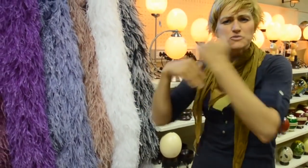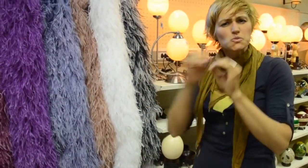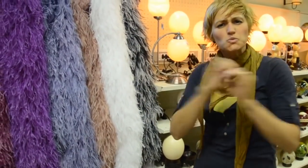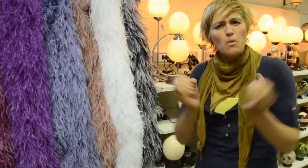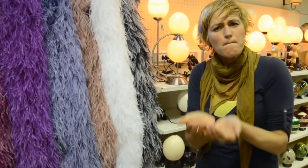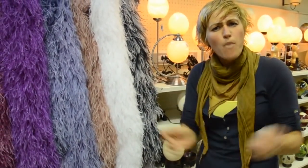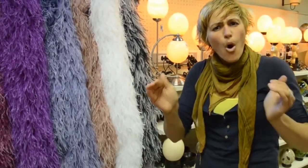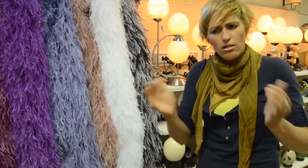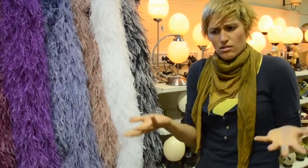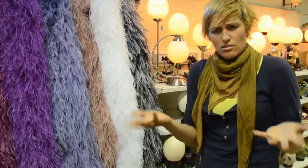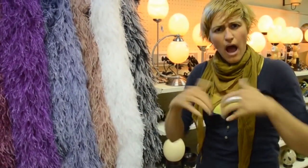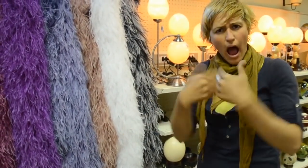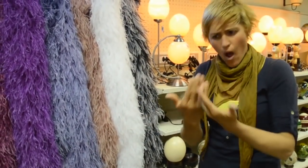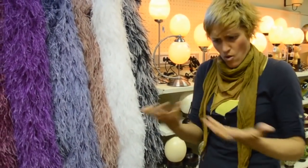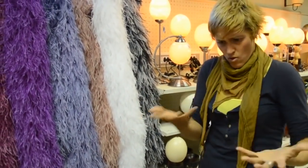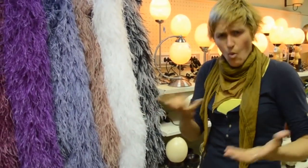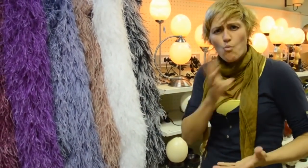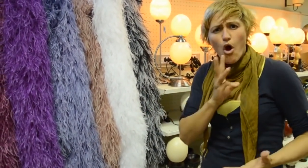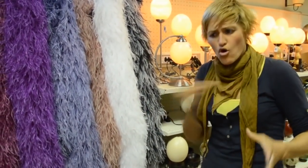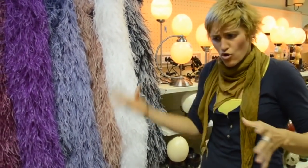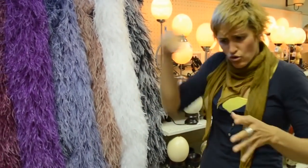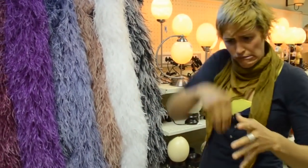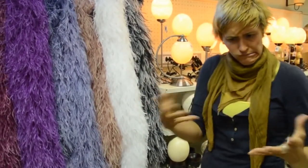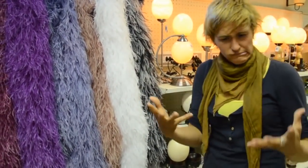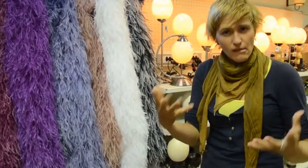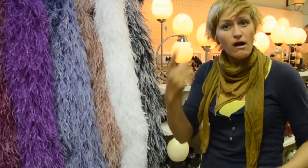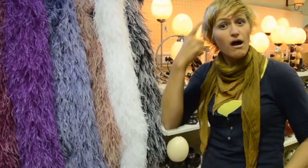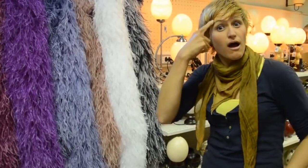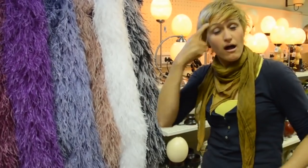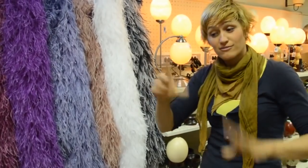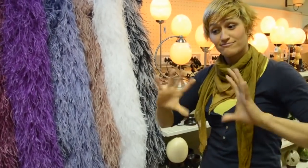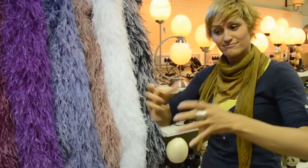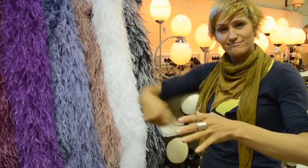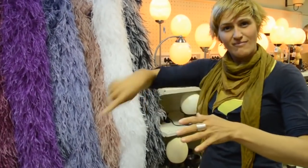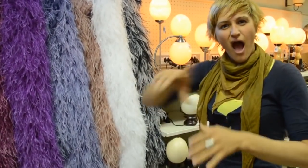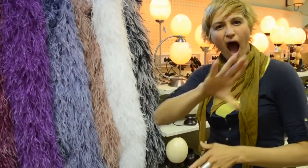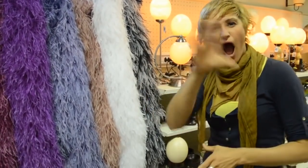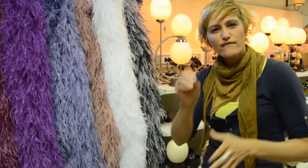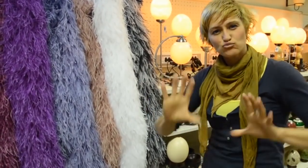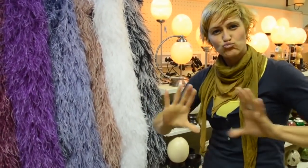In the old days, there were no bowls so how is water kept?